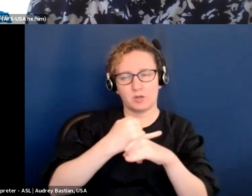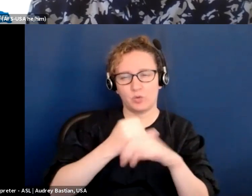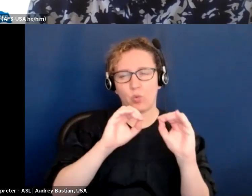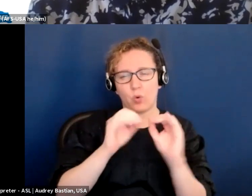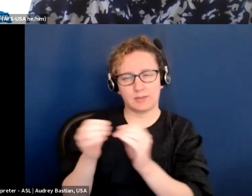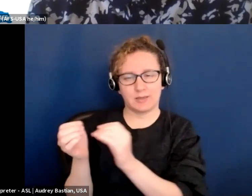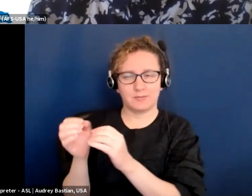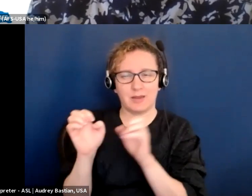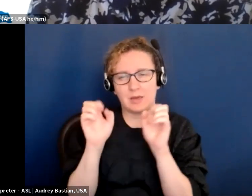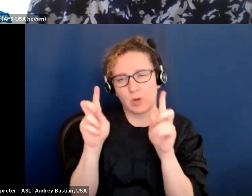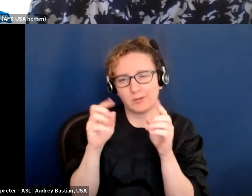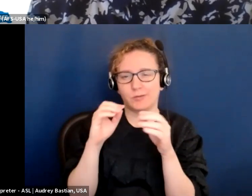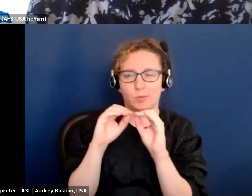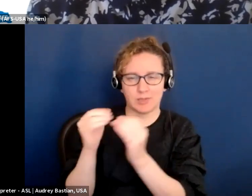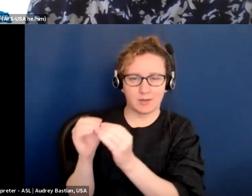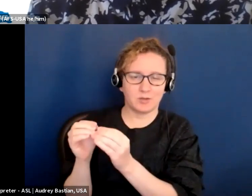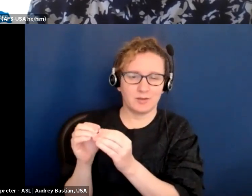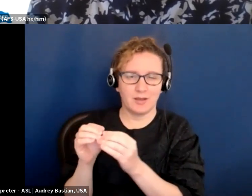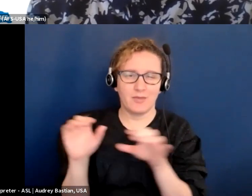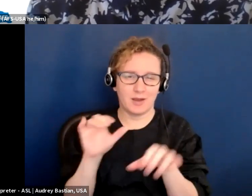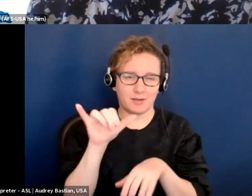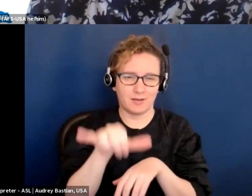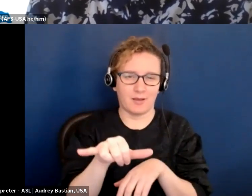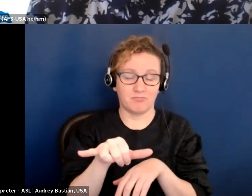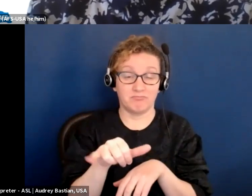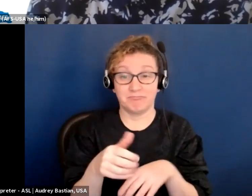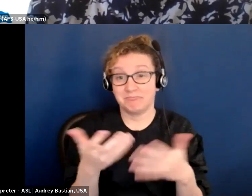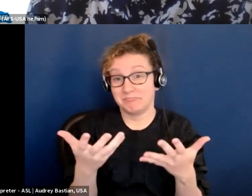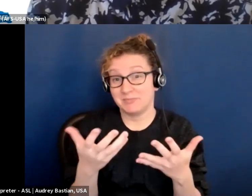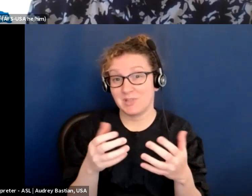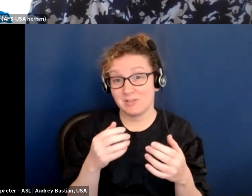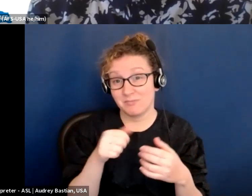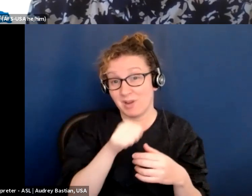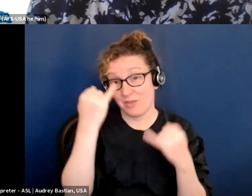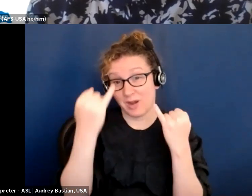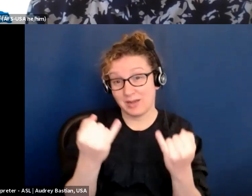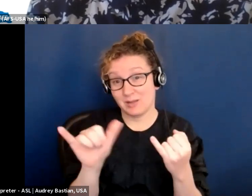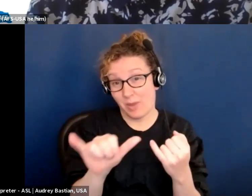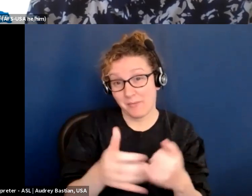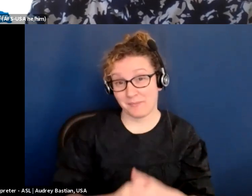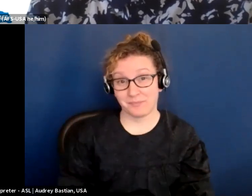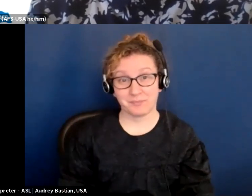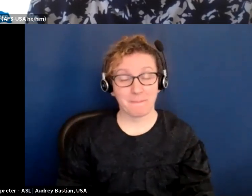educational organizations that do that. >>MADISON: That sounds great. I would love